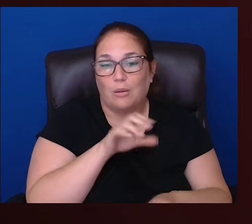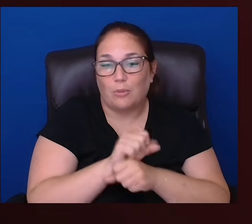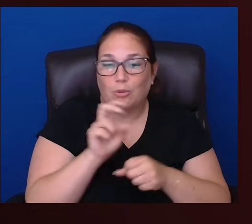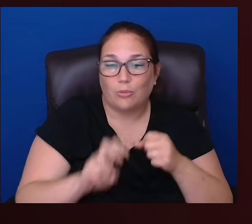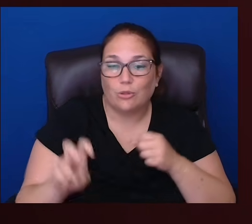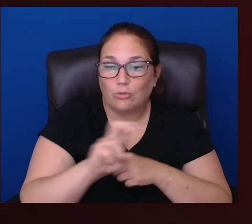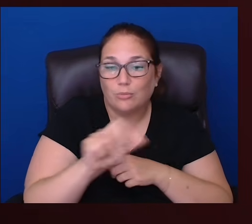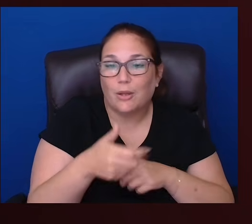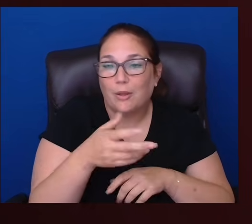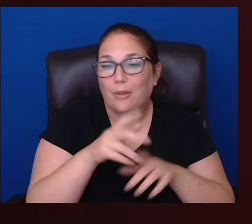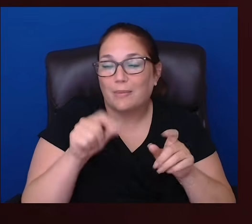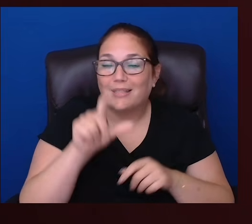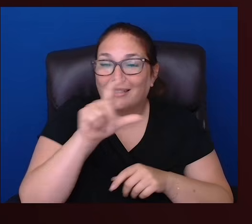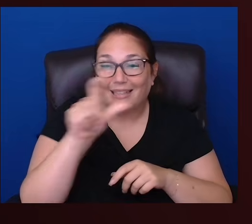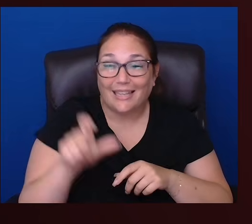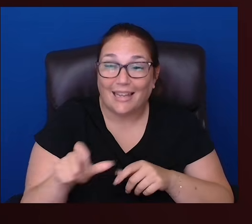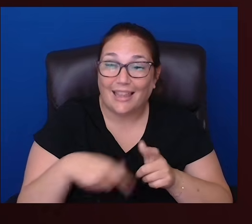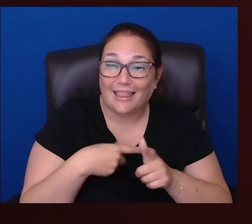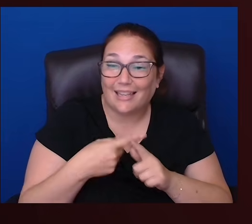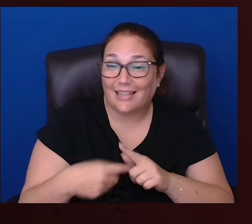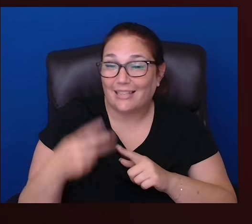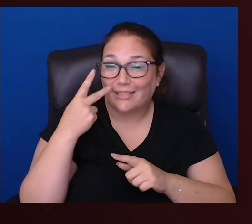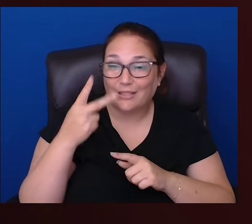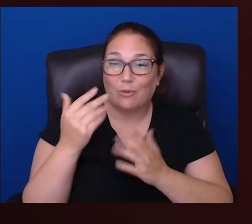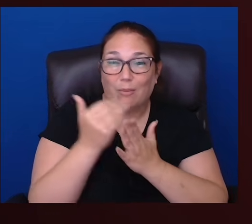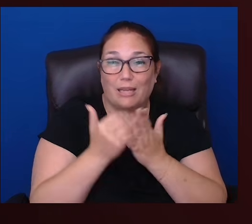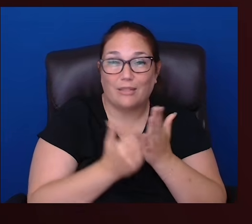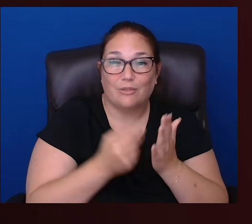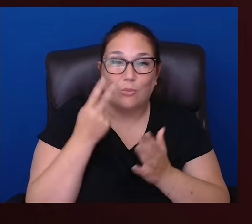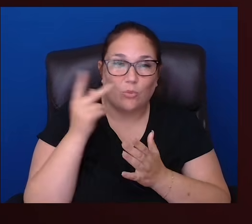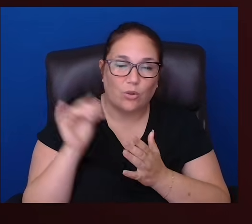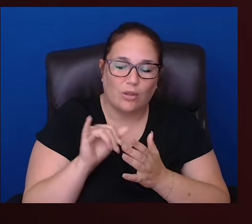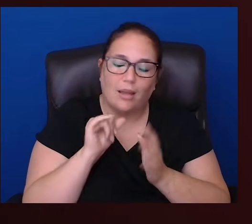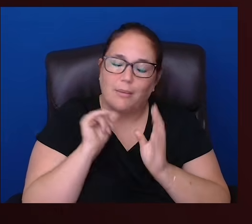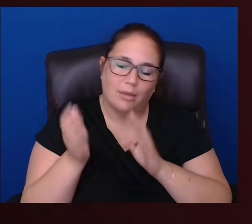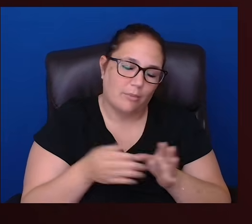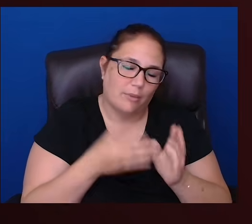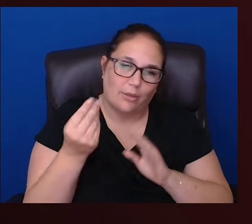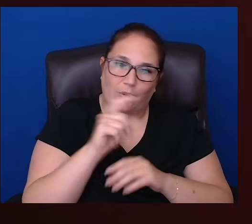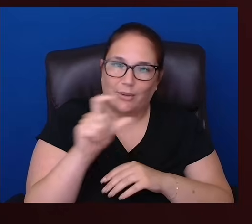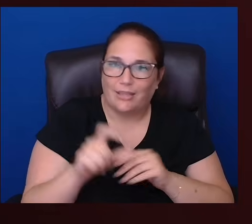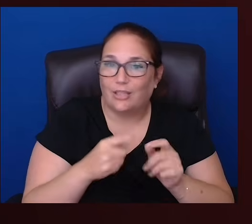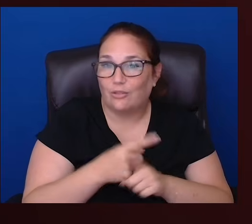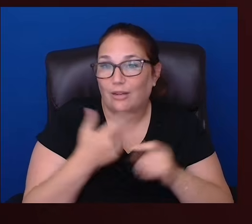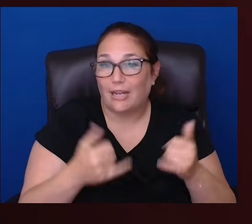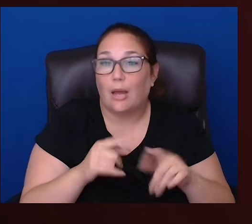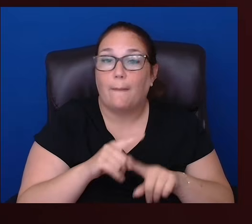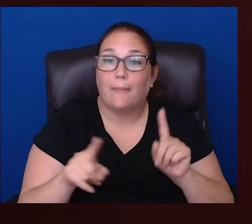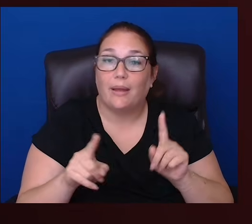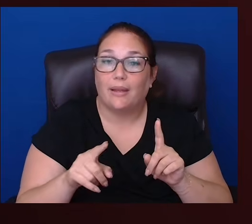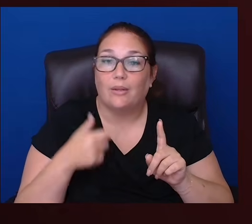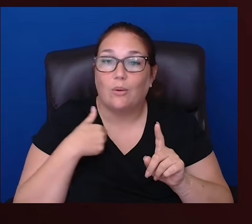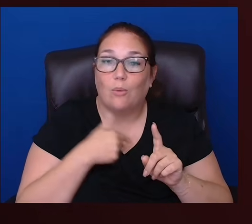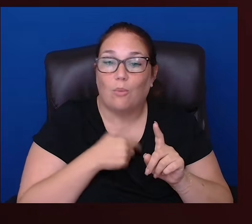" just so I can see what the itinerary would look like. I'm not prepared to go to Italy right now, but we'll have it plan an itinerary.